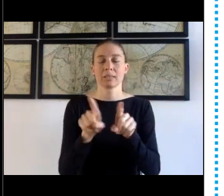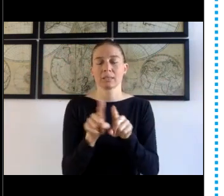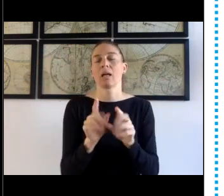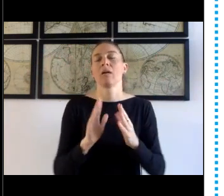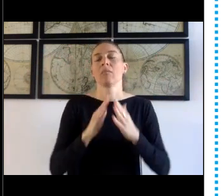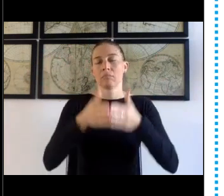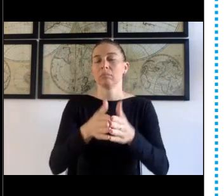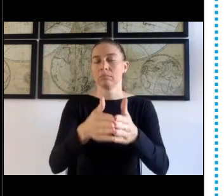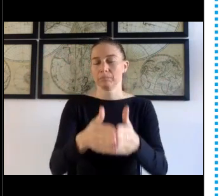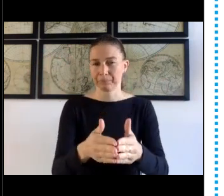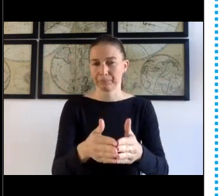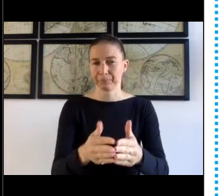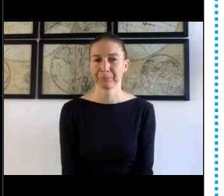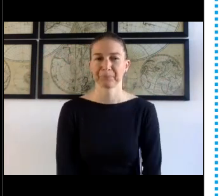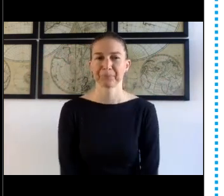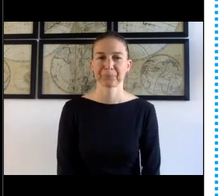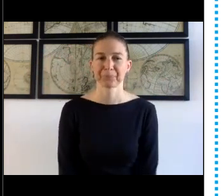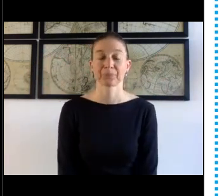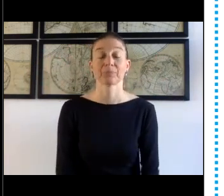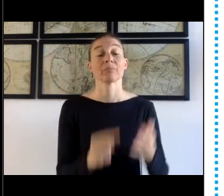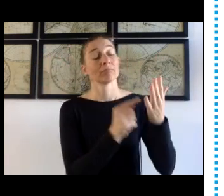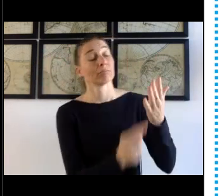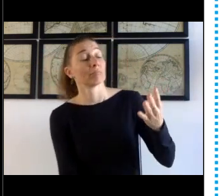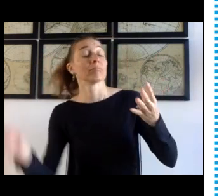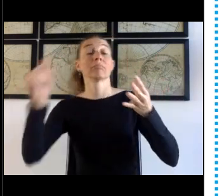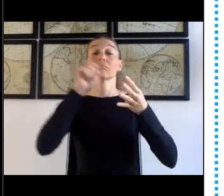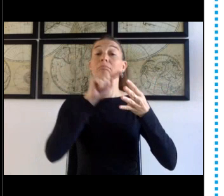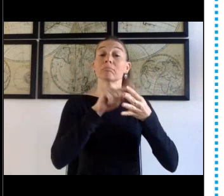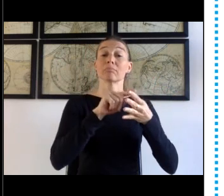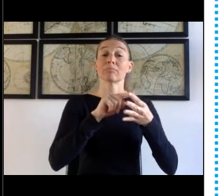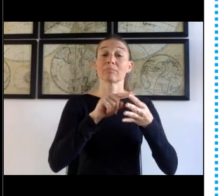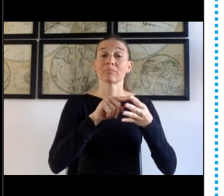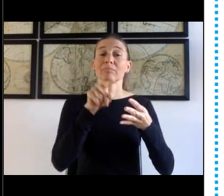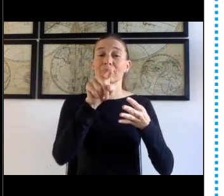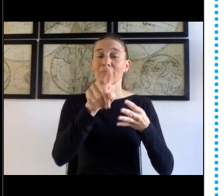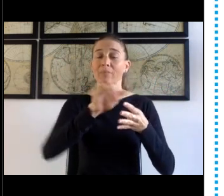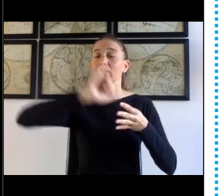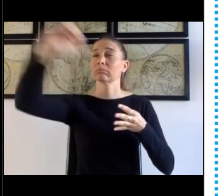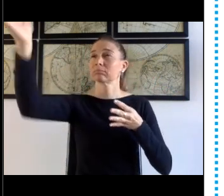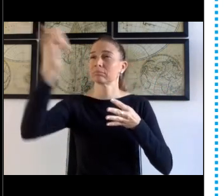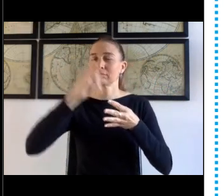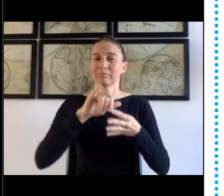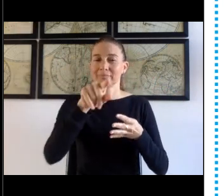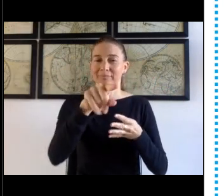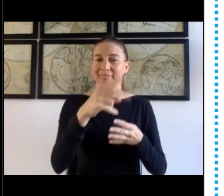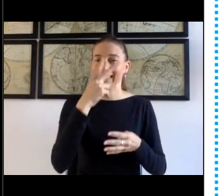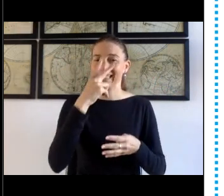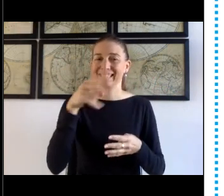So the first one is on air. You can see a wide airplane on a blue sky background. Very nice picture.